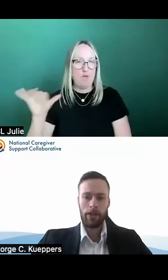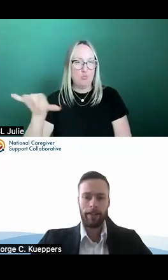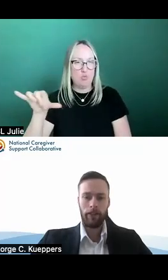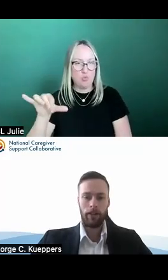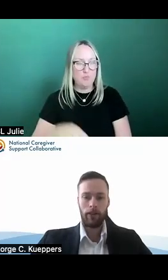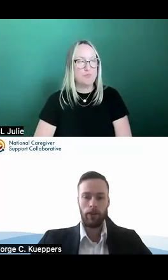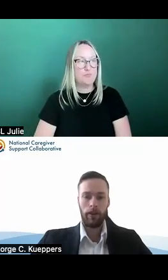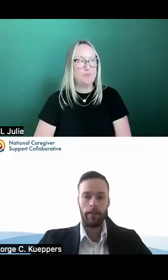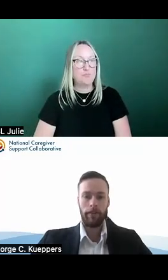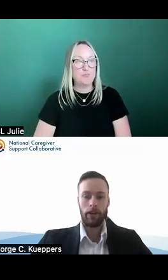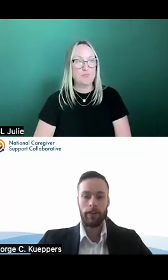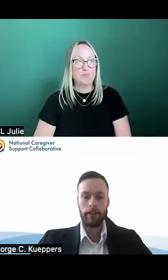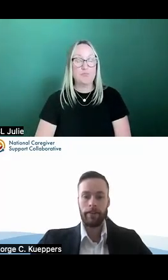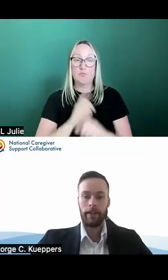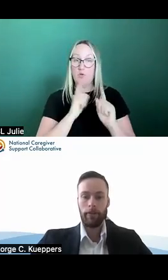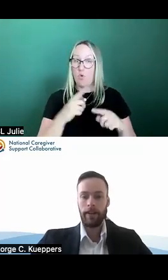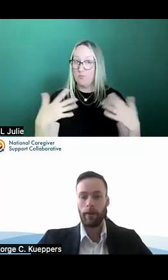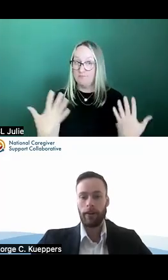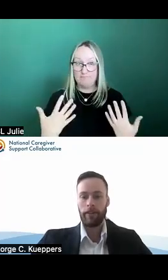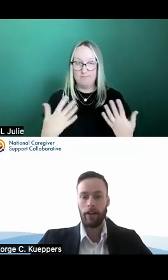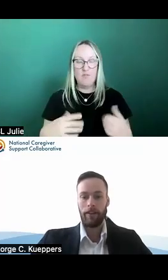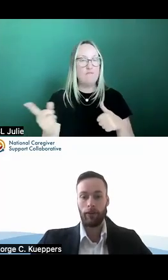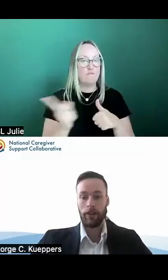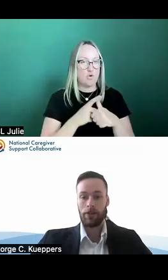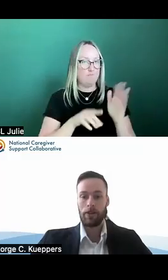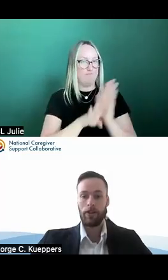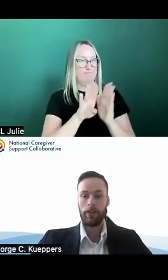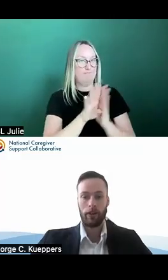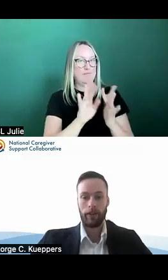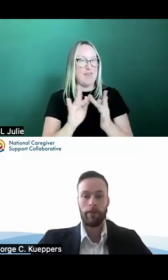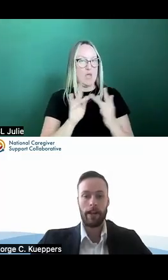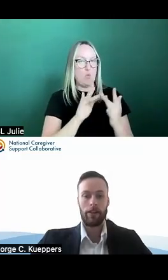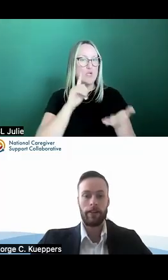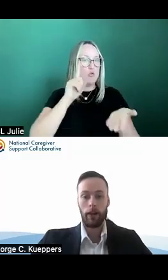objectives are to, first, develop a network of caregiving researchers, service providers,